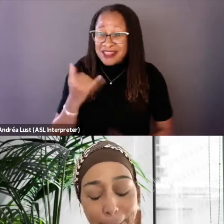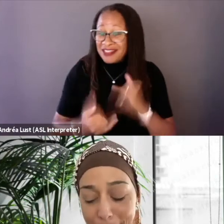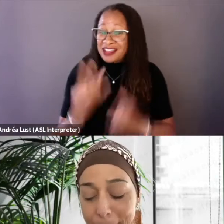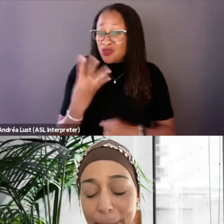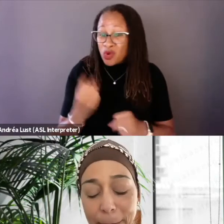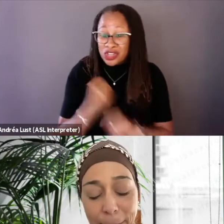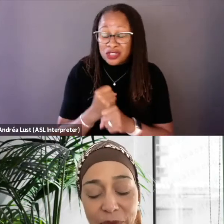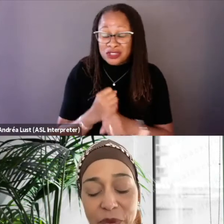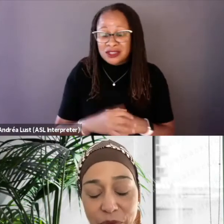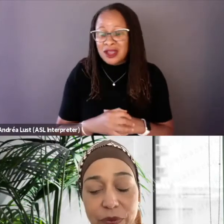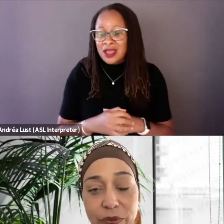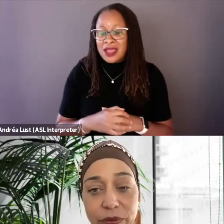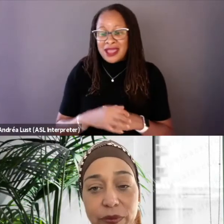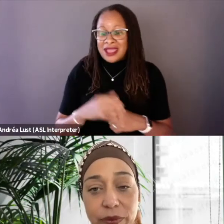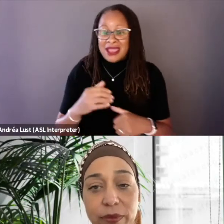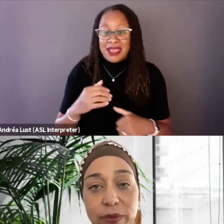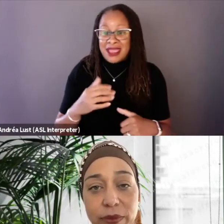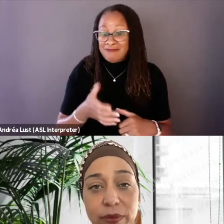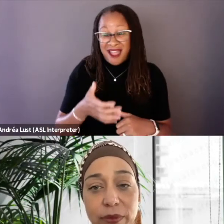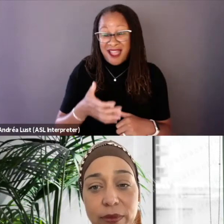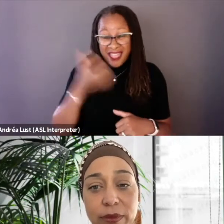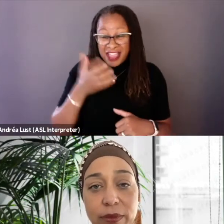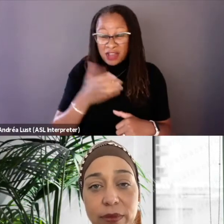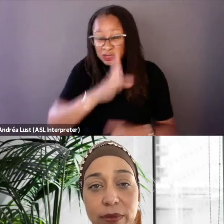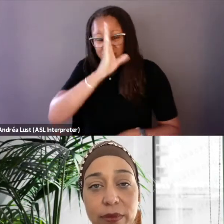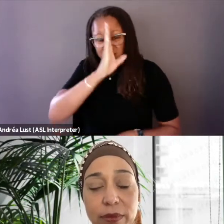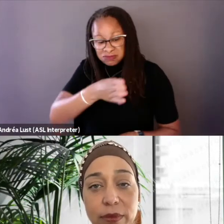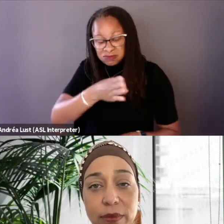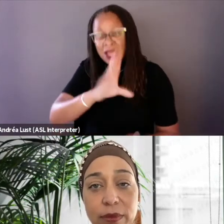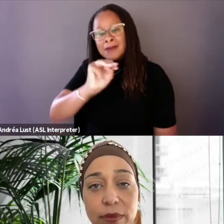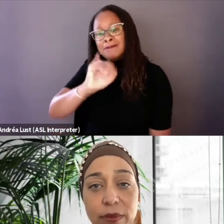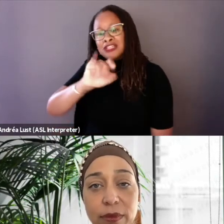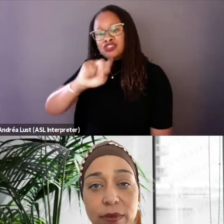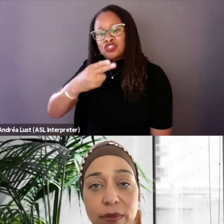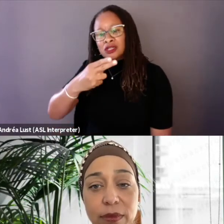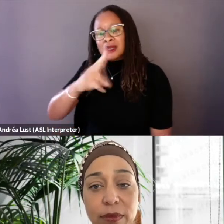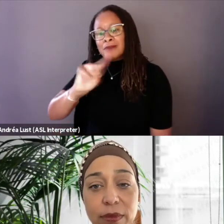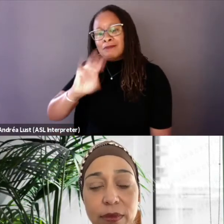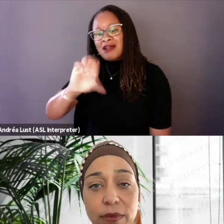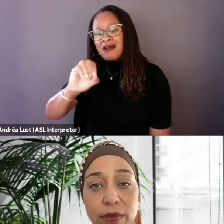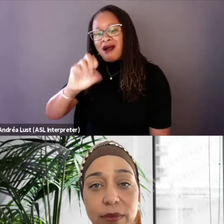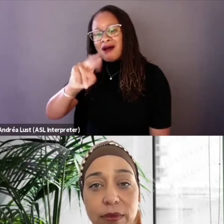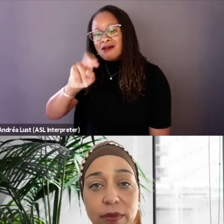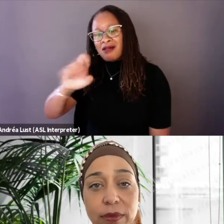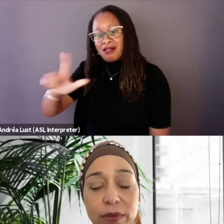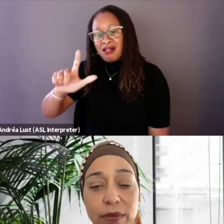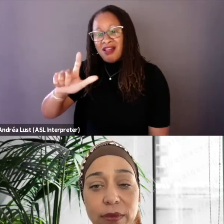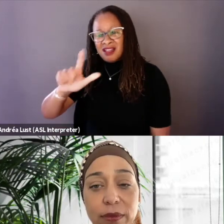and my anger is directed at Mitch McConnell mostly is the hijacking of the Supreme Court nominees,